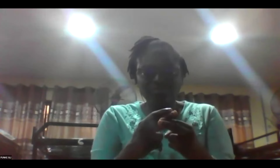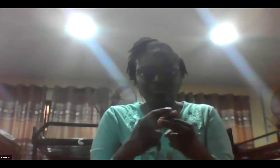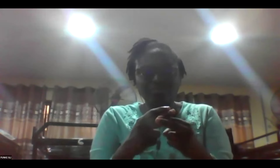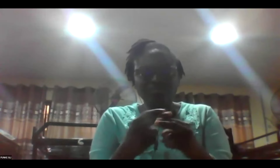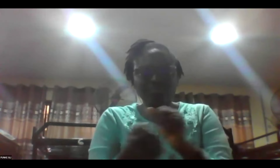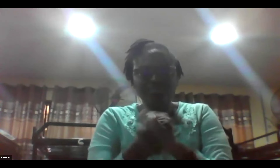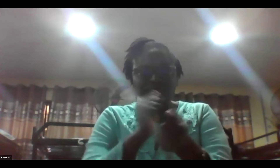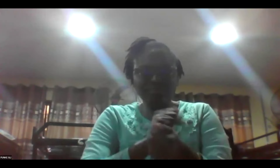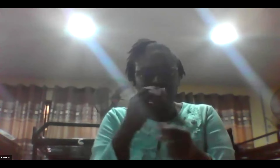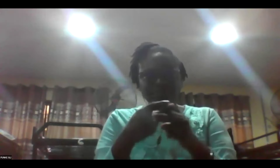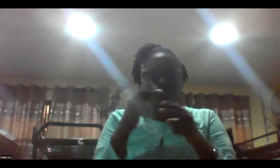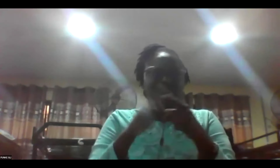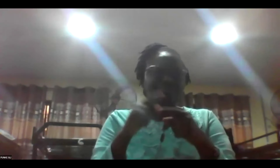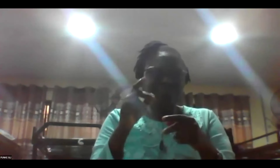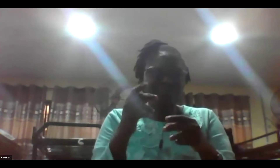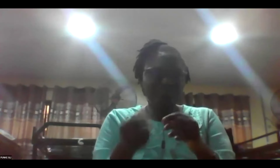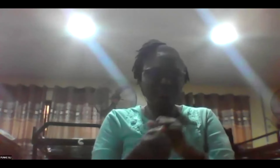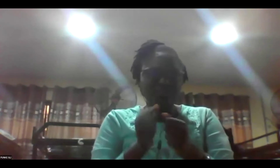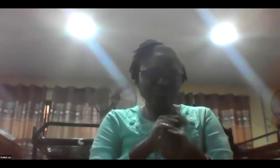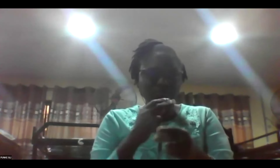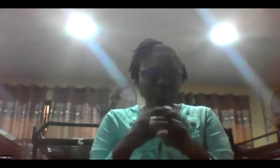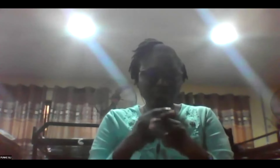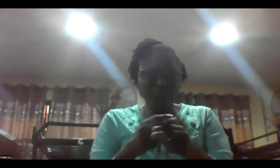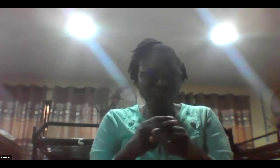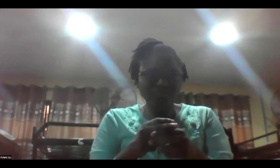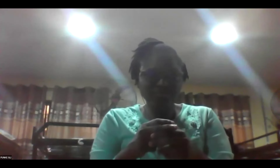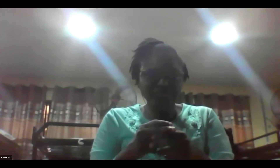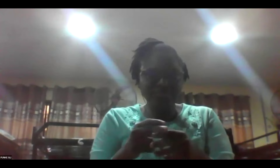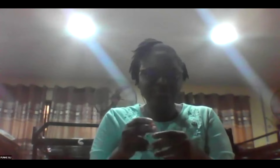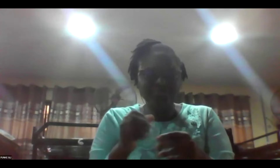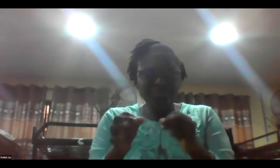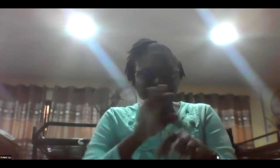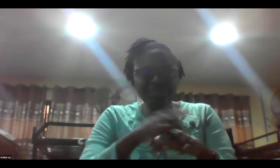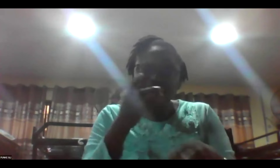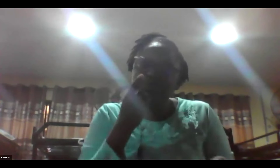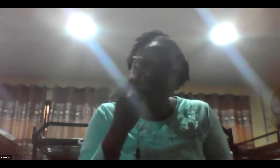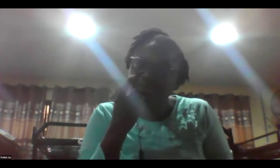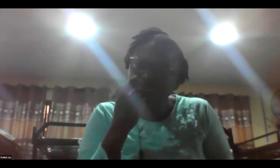So you put your full name. If it's Samira. David, you put Samira David your full name, please.